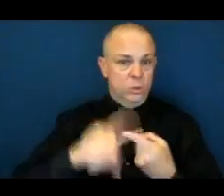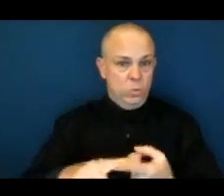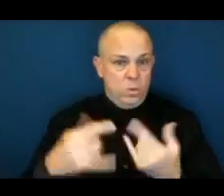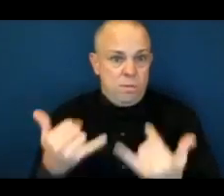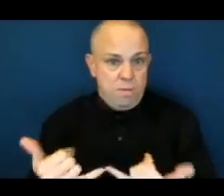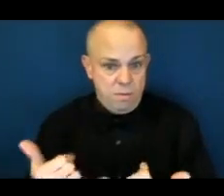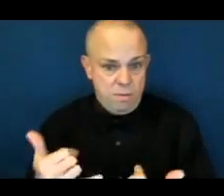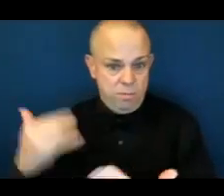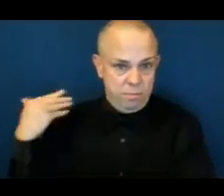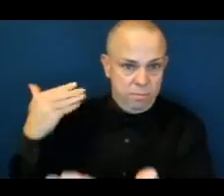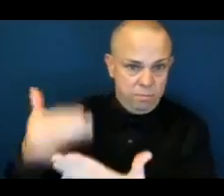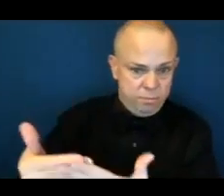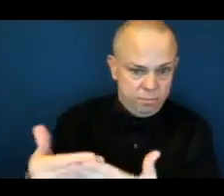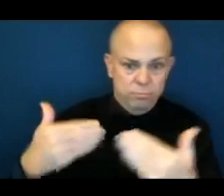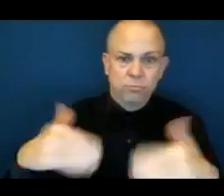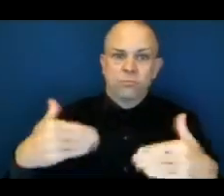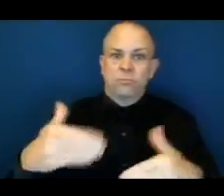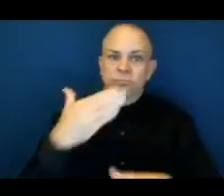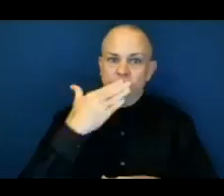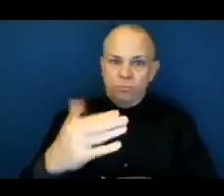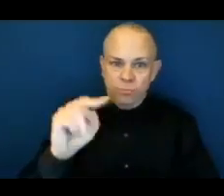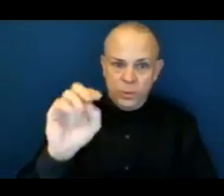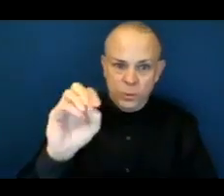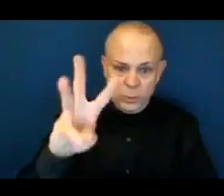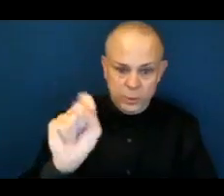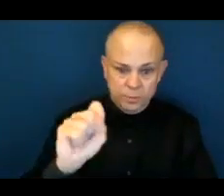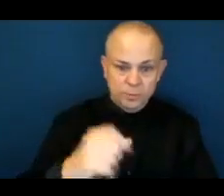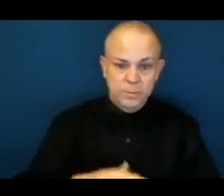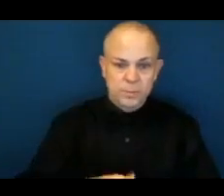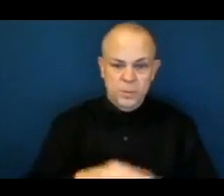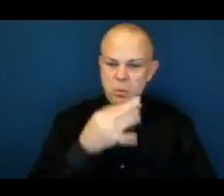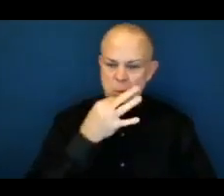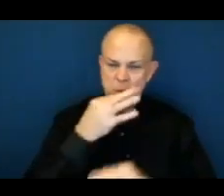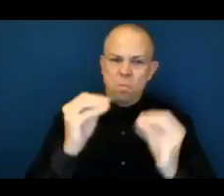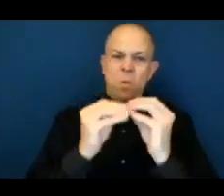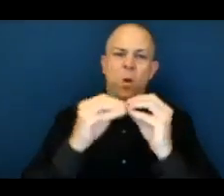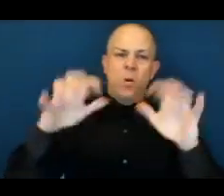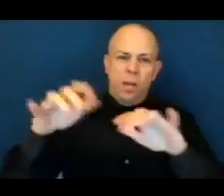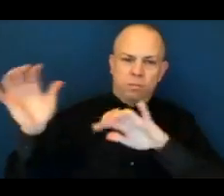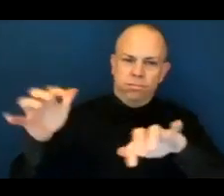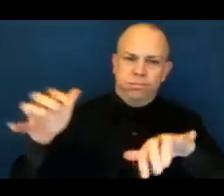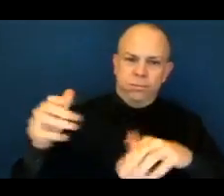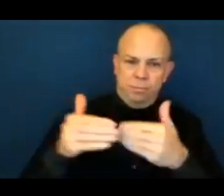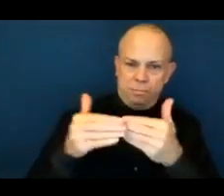much more rain coming this way so tomorrow here and take a look at our